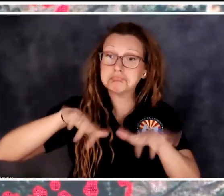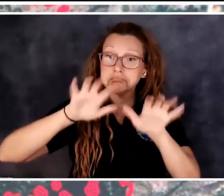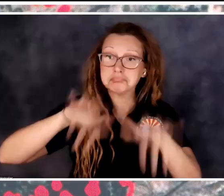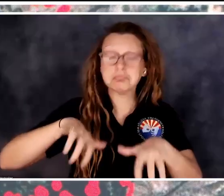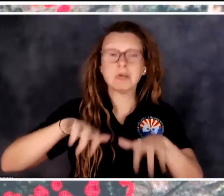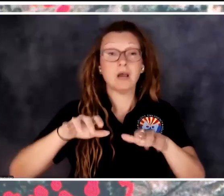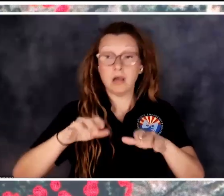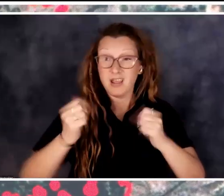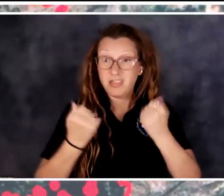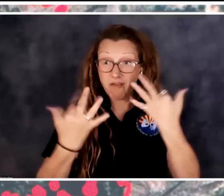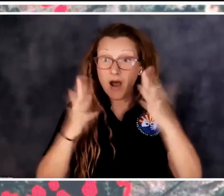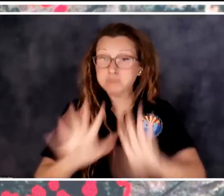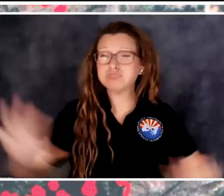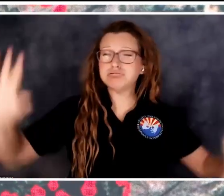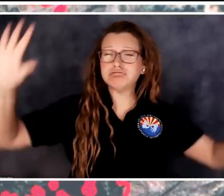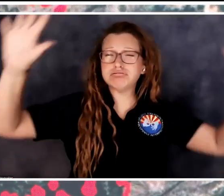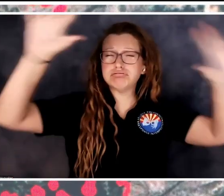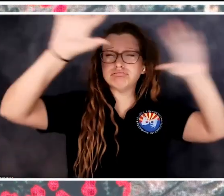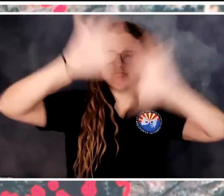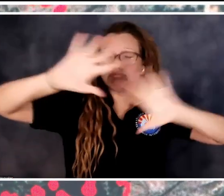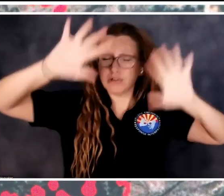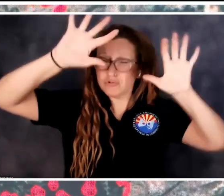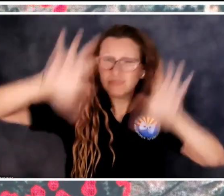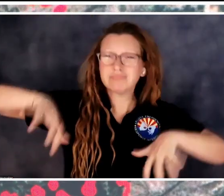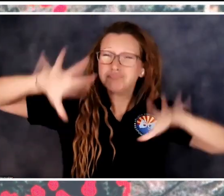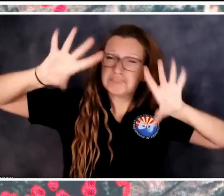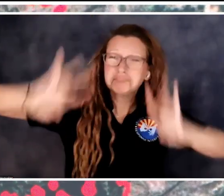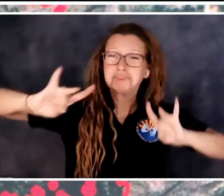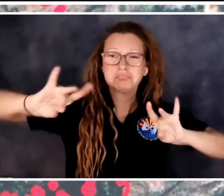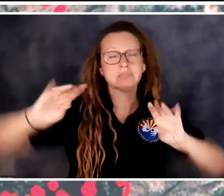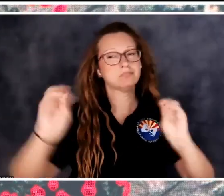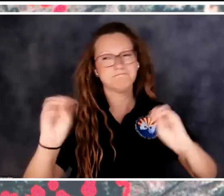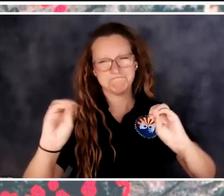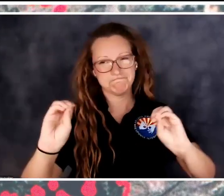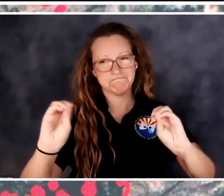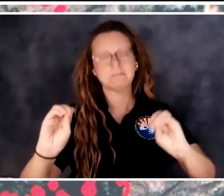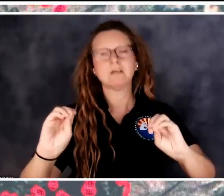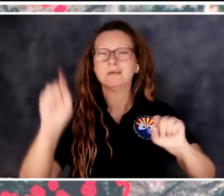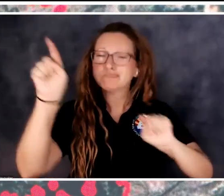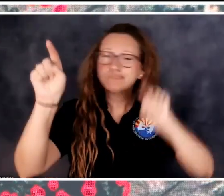We did actually receive some precipitation over the fire. Not all parts of the fire received precipitation though.